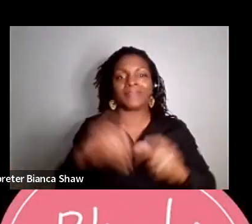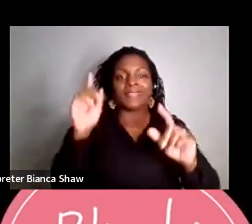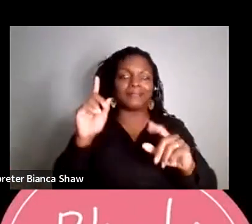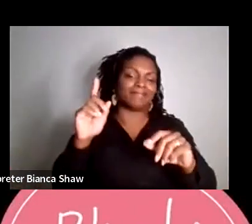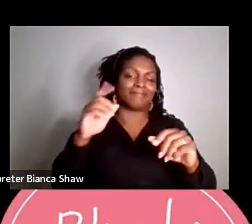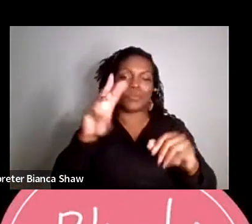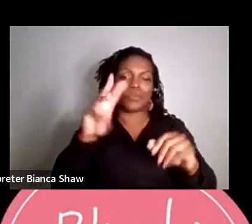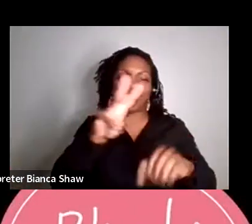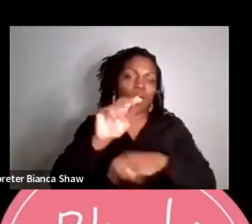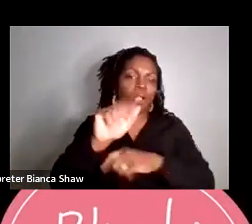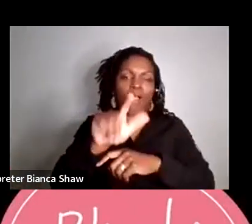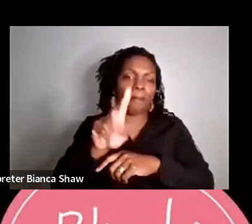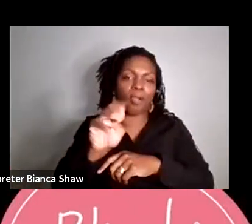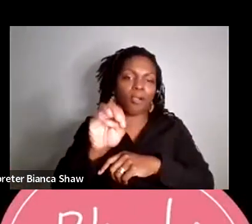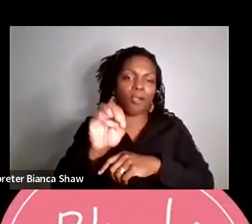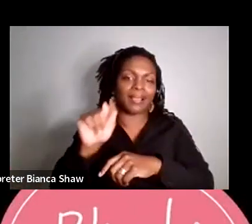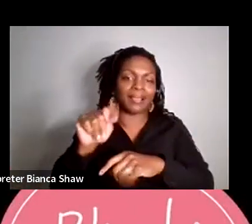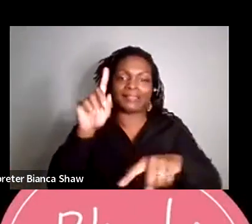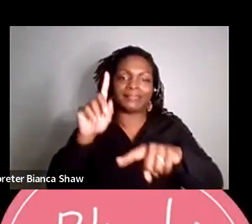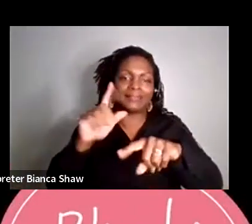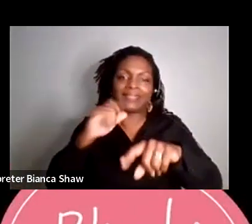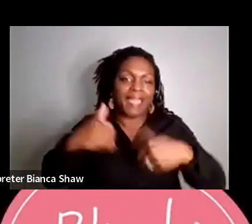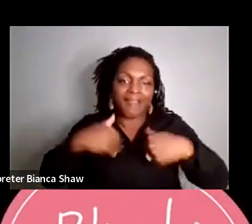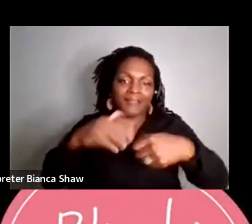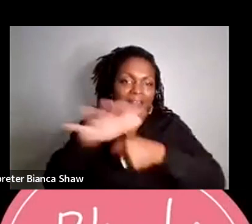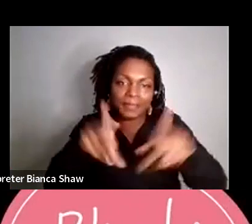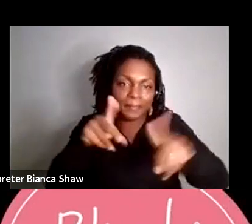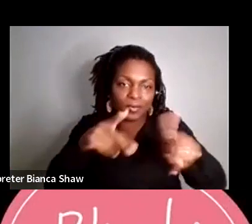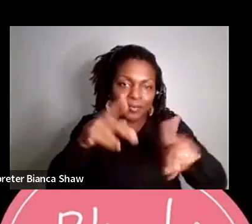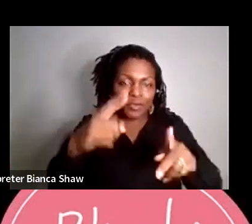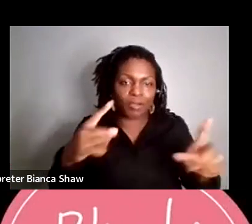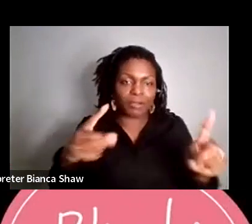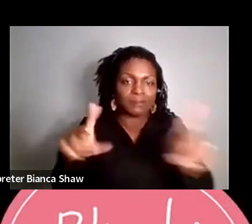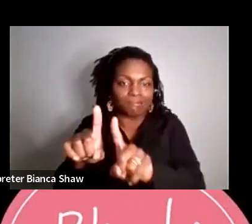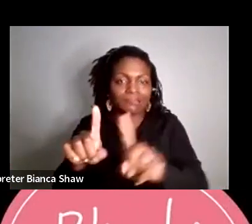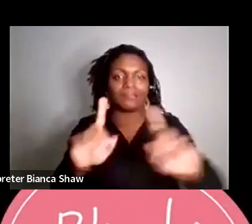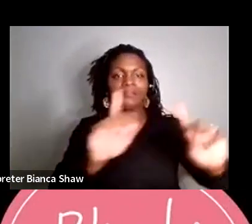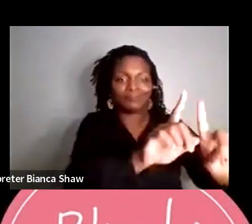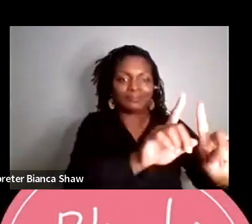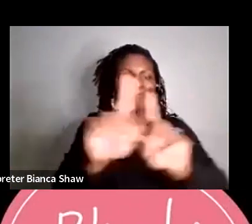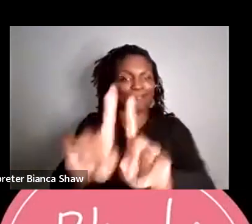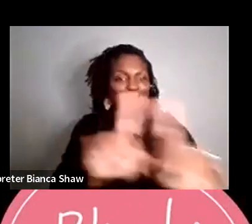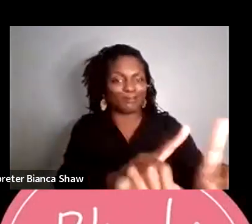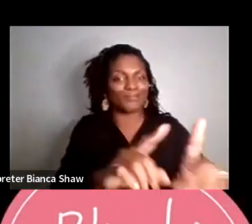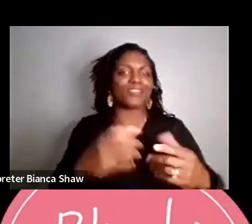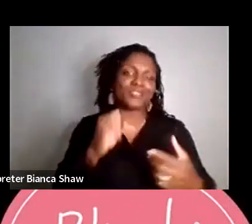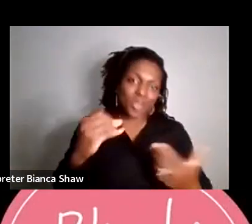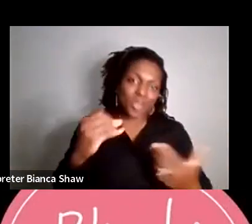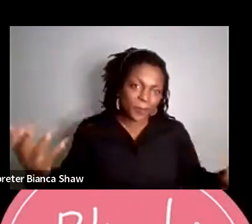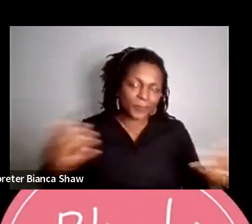Sorry, but we did the best we could, and we broke the kids up into groups, and each of the adults acted as the personal shoppers.